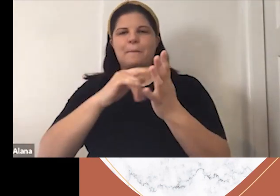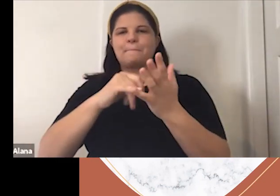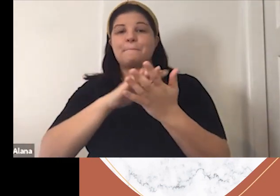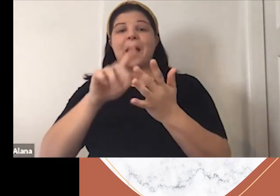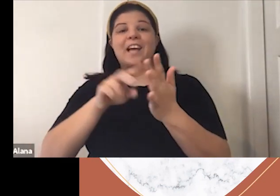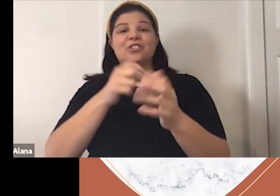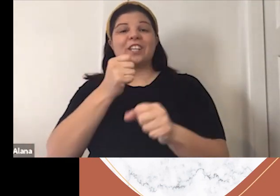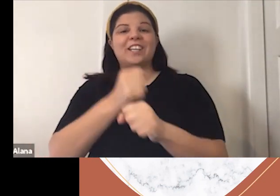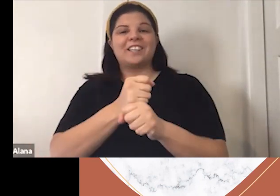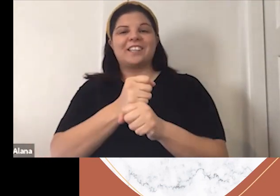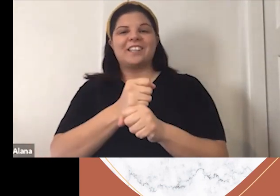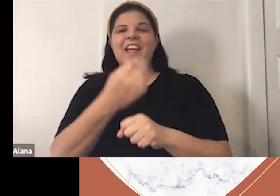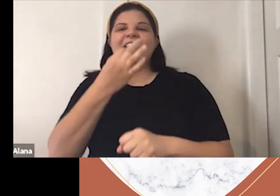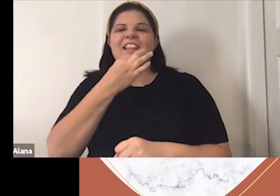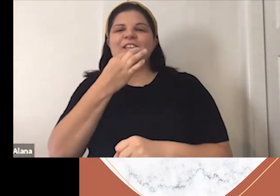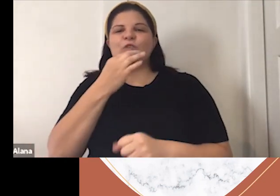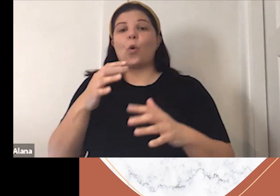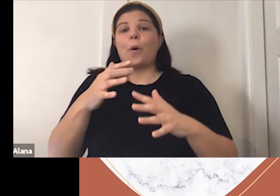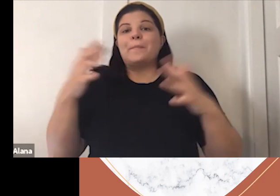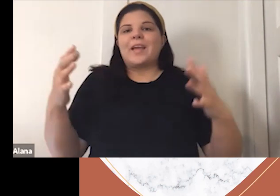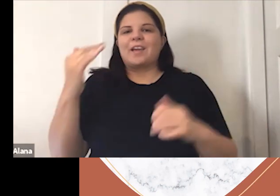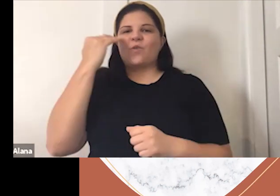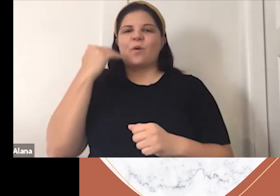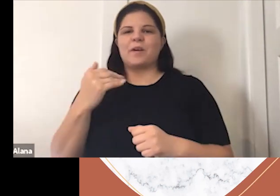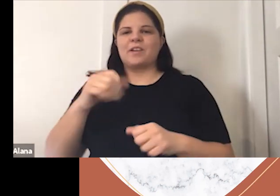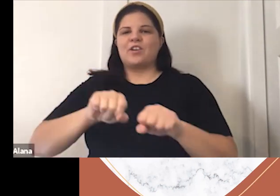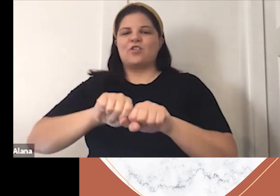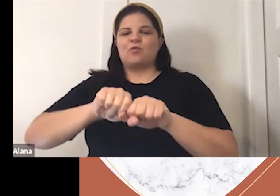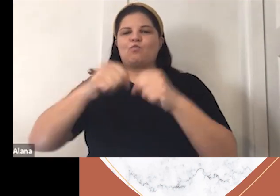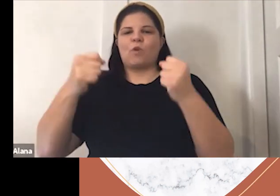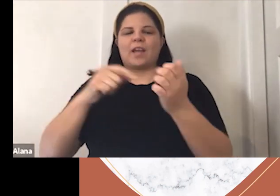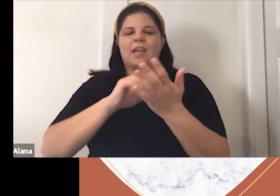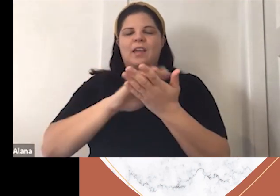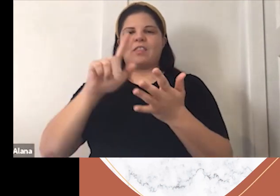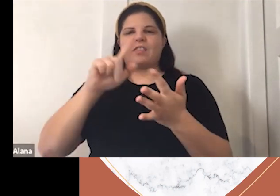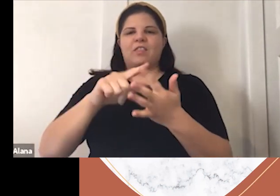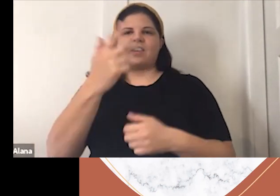Little bill woman breaking the glass ceiling.